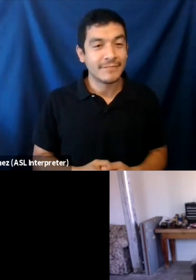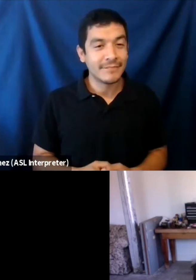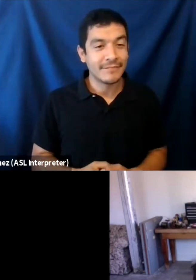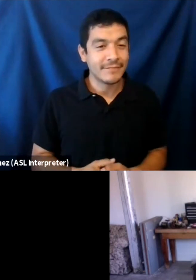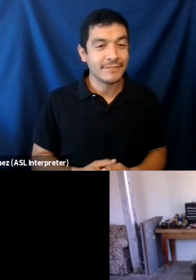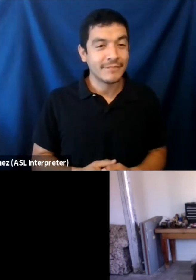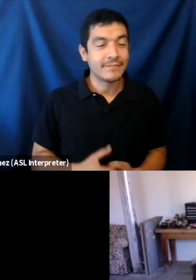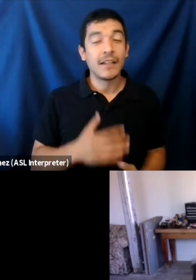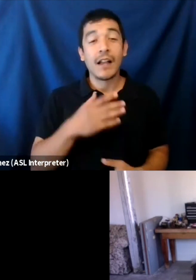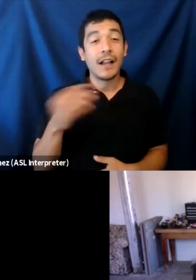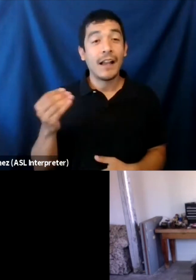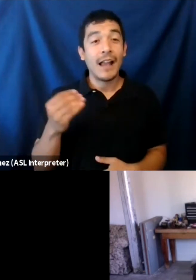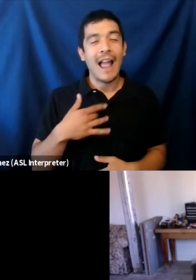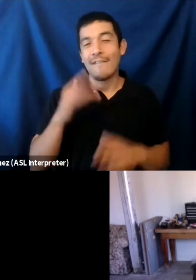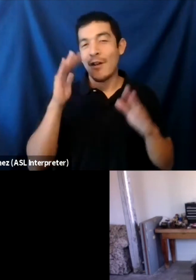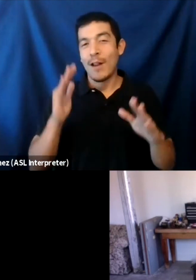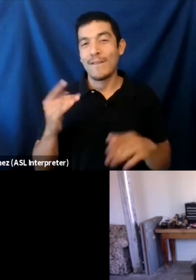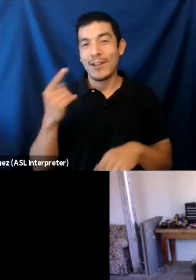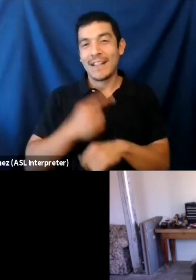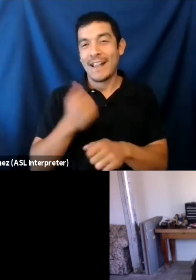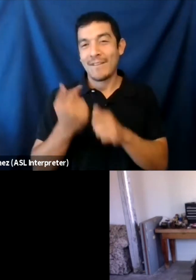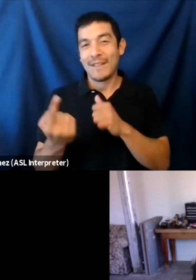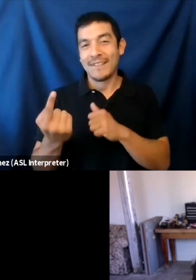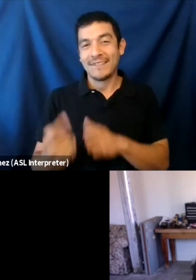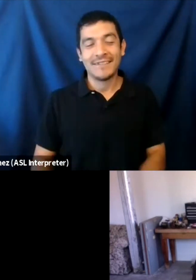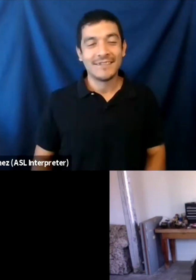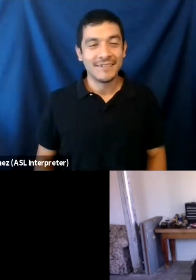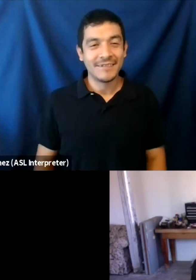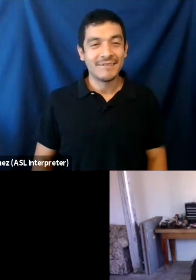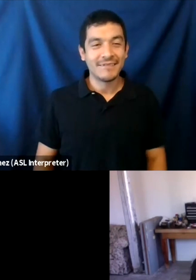and have a lovely day everyone. Yeah, thank you.